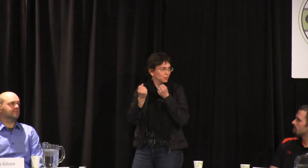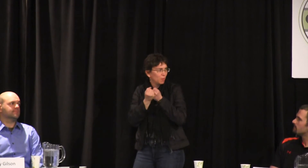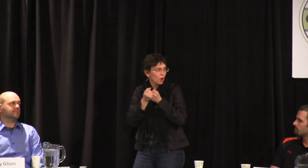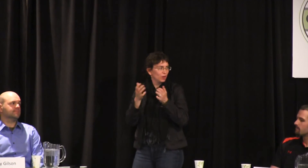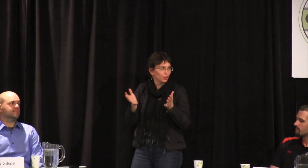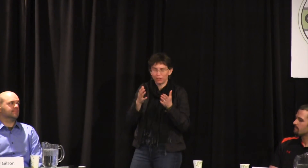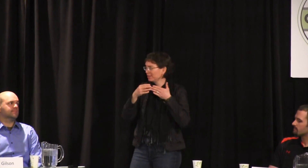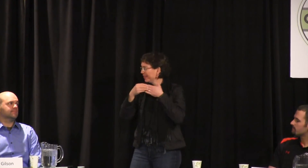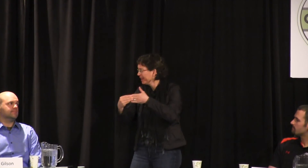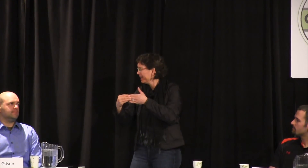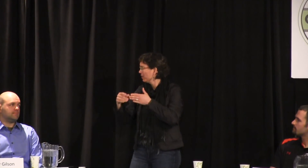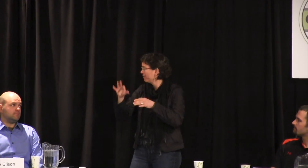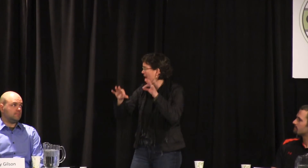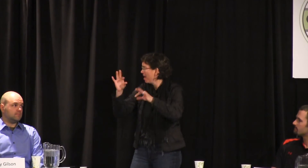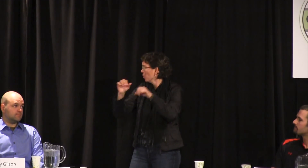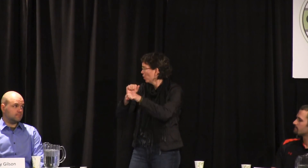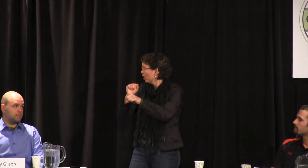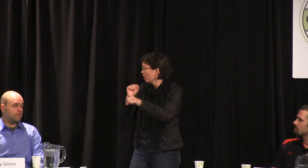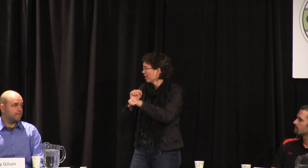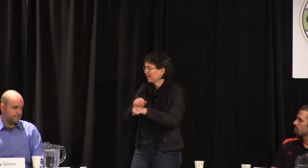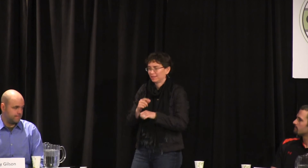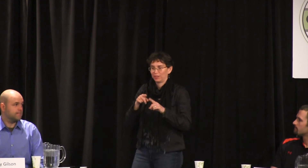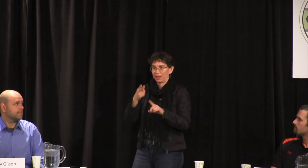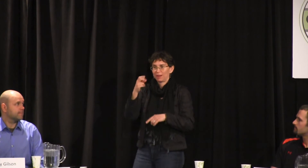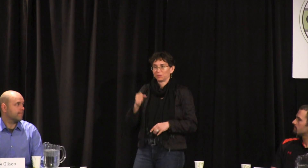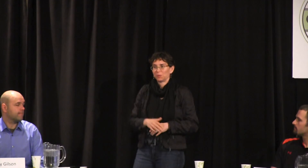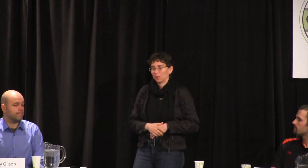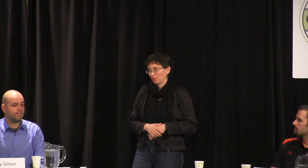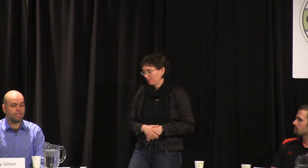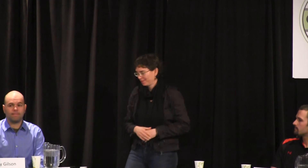pretty well with family support and guidance and finding that work.